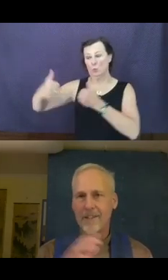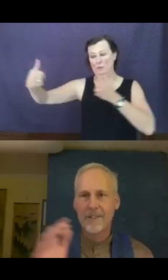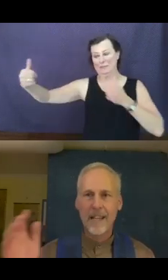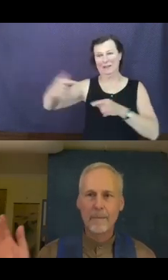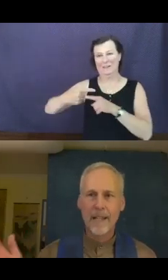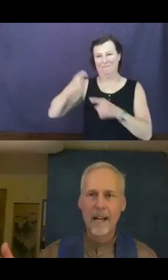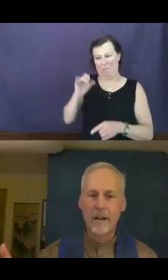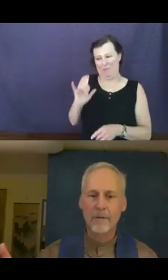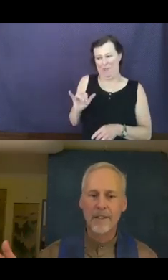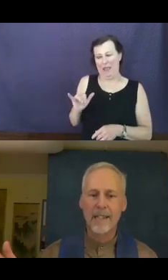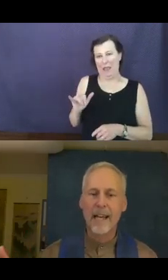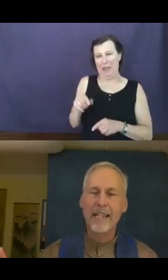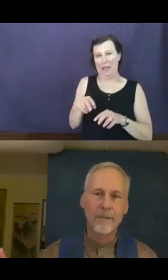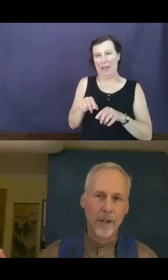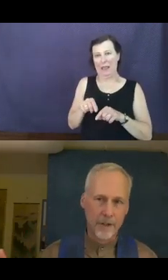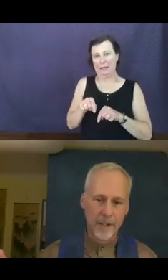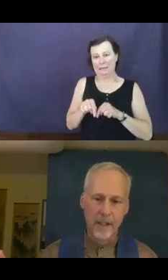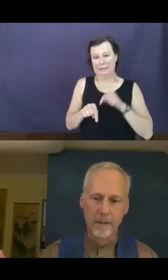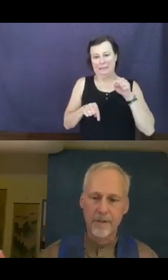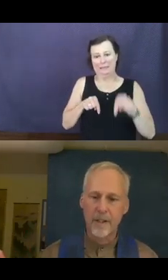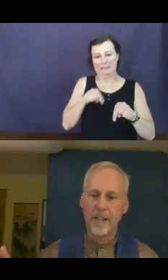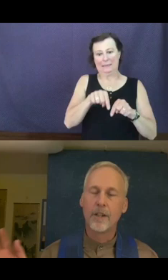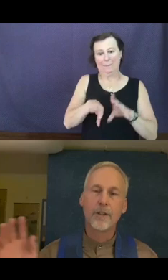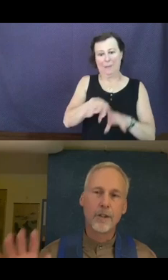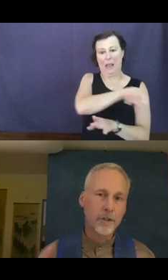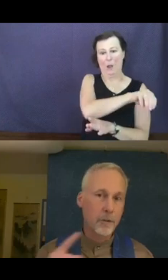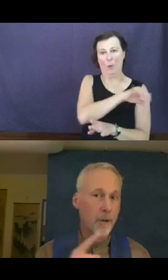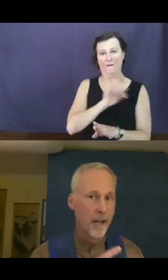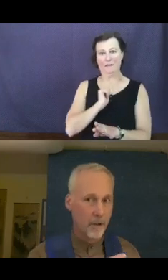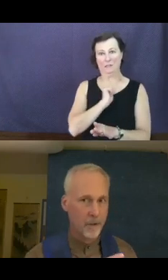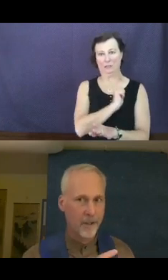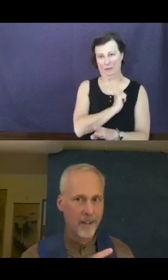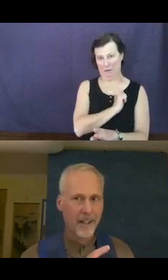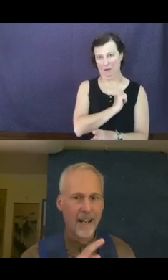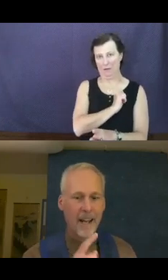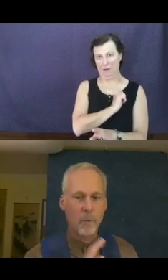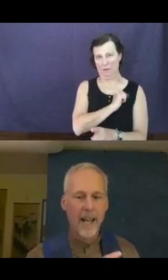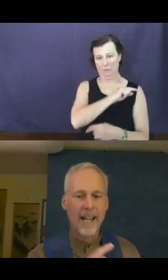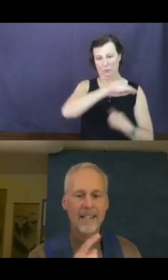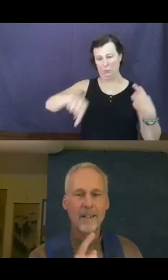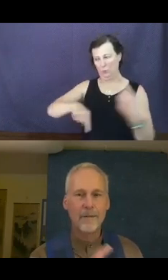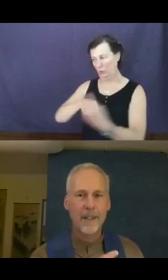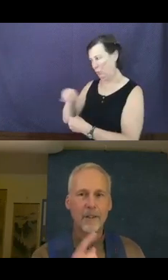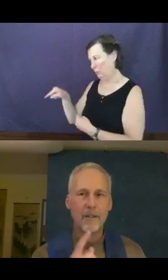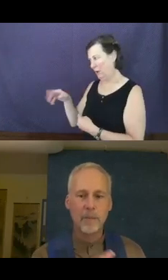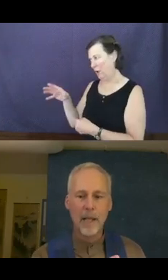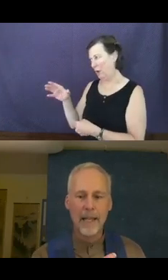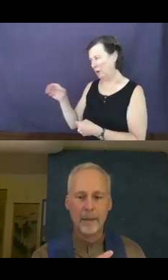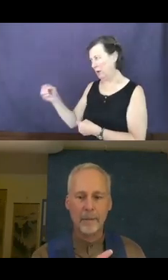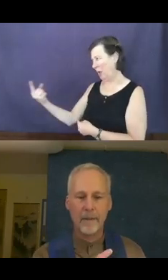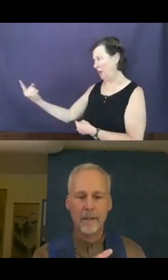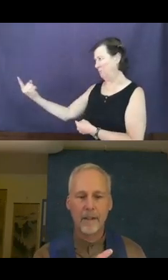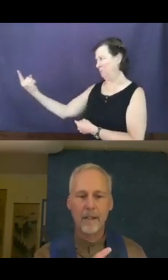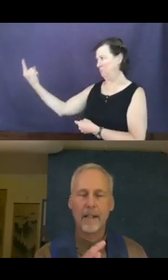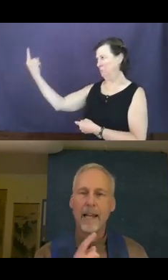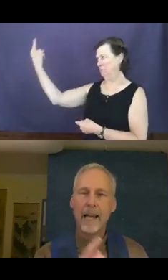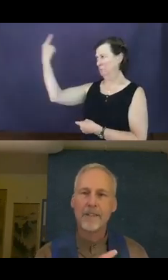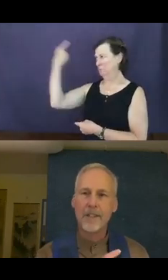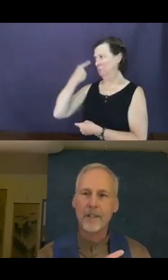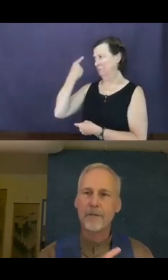steps outside of ourselves, turns around and wags the finger of blame, as if from